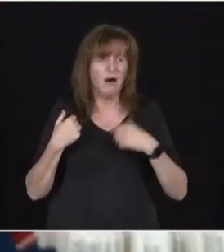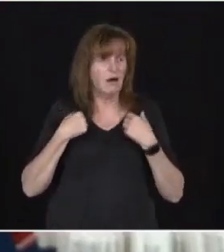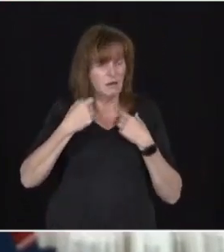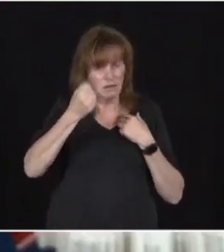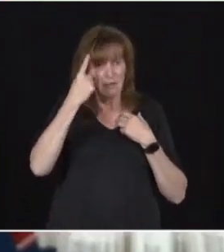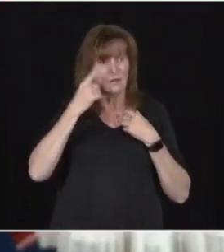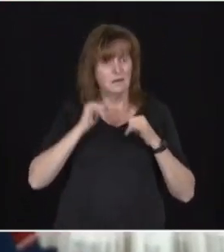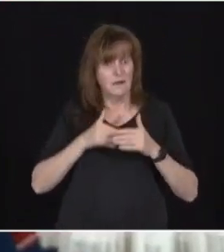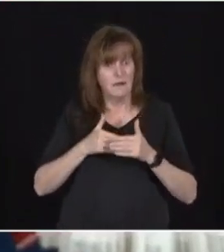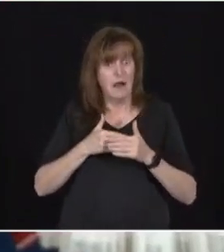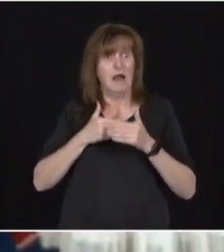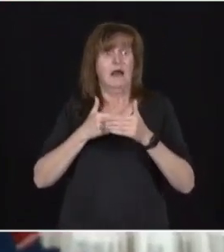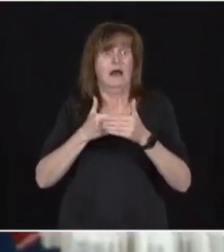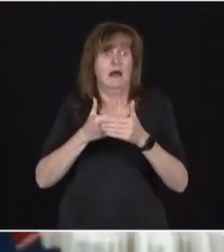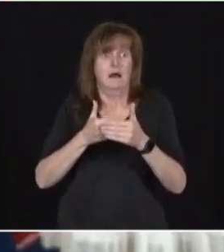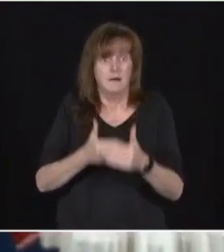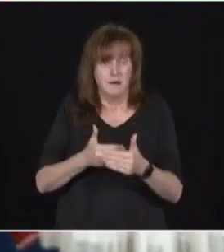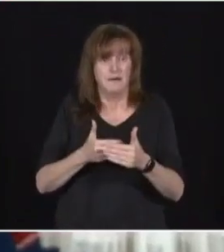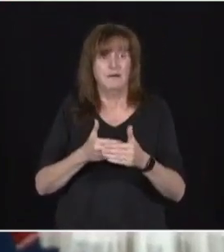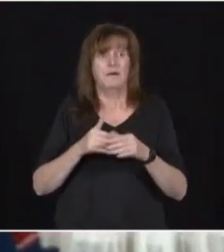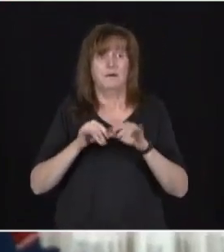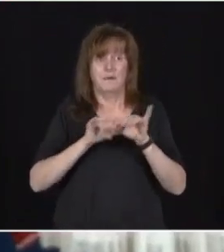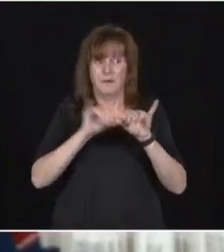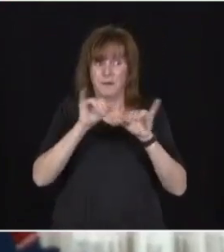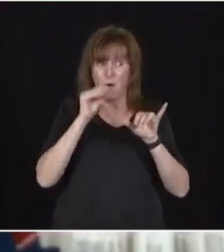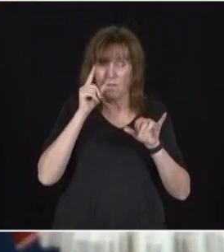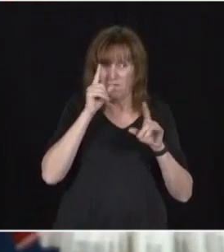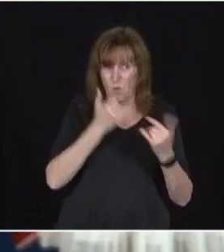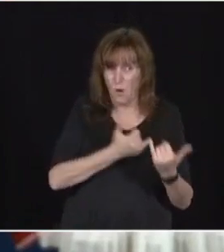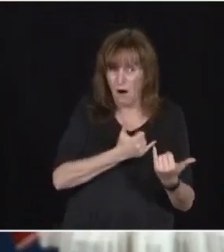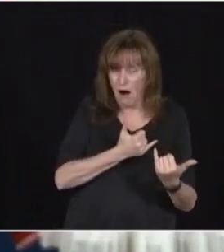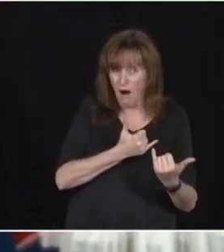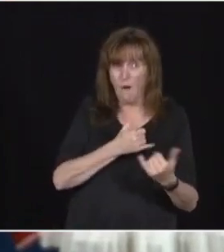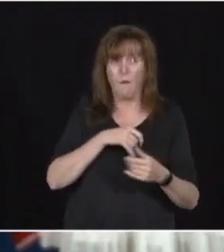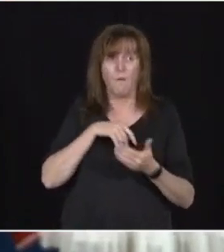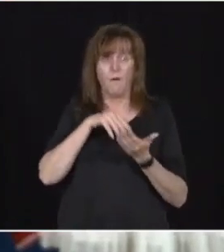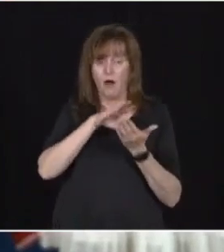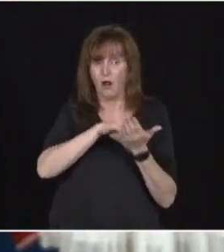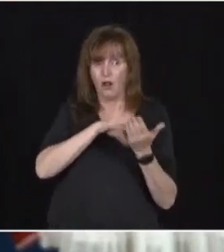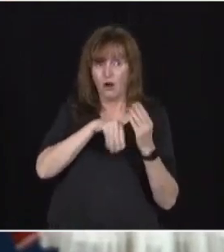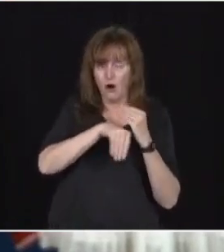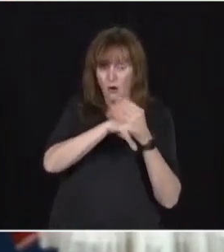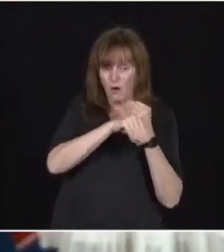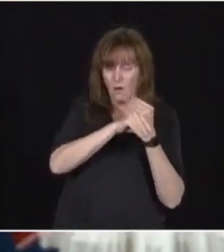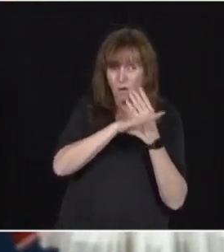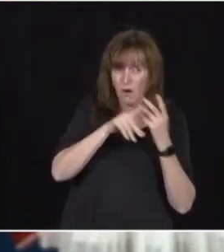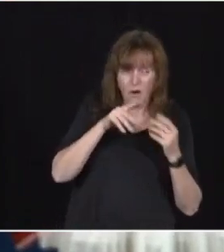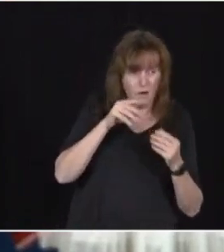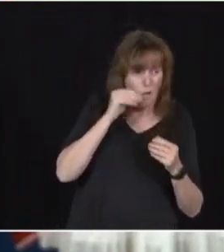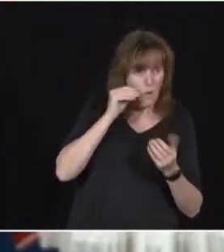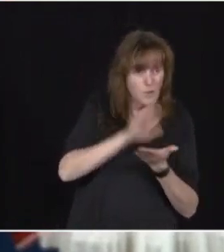I appreciate for a while that this difficult decision to keep students home while learning with a very robust learning program, it still